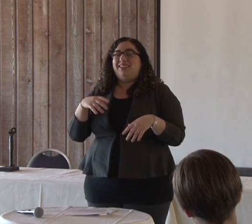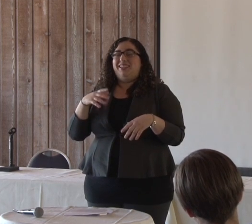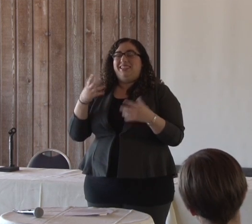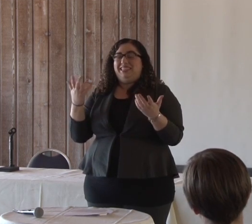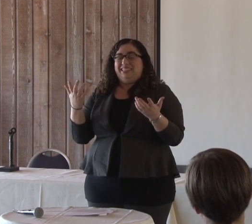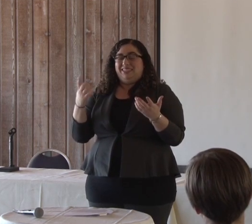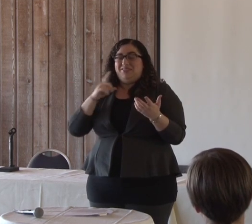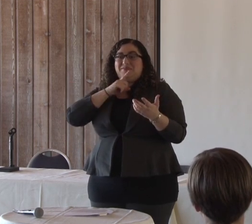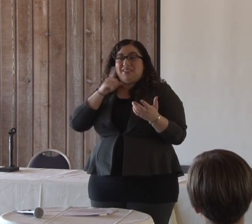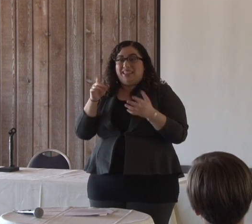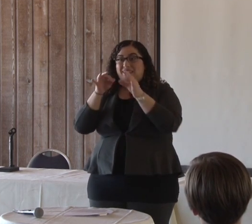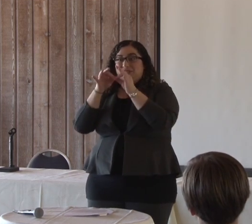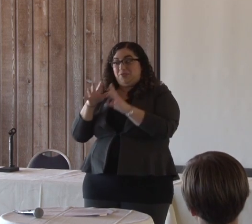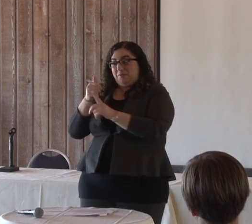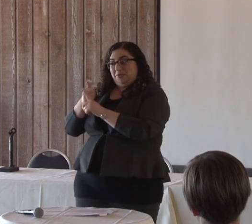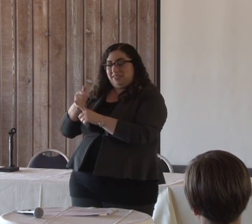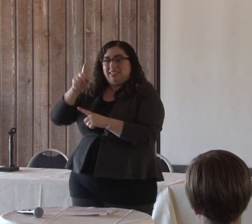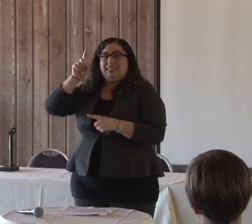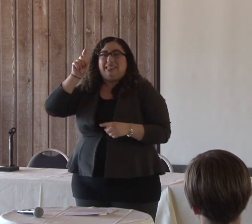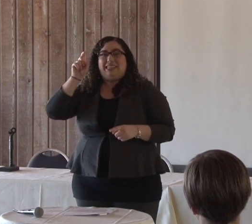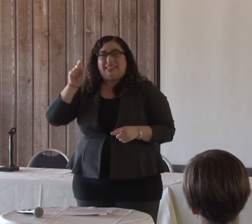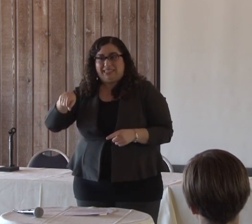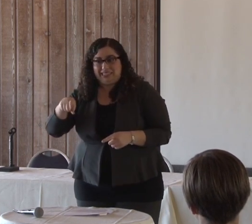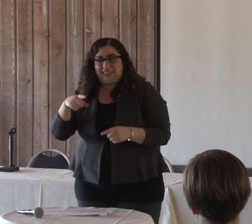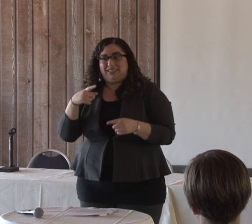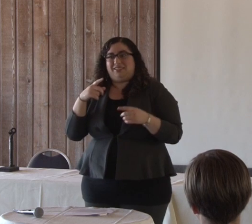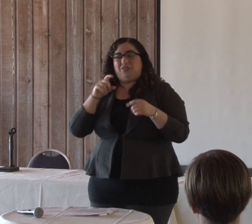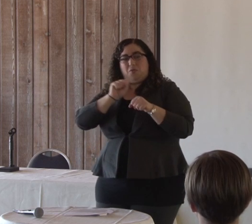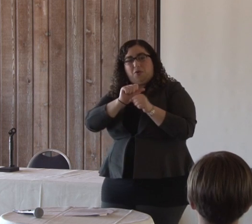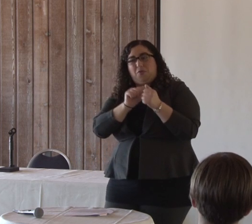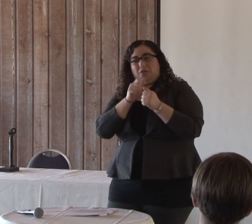They should go off and make a lot of money doing something else.